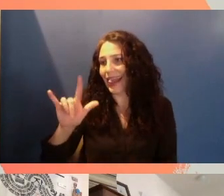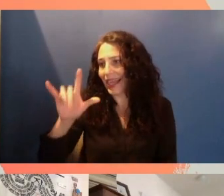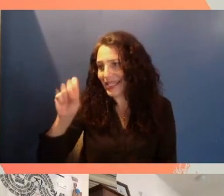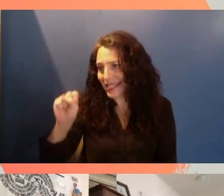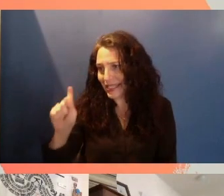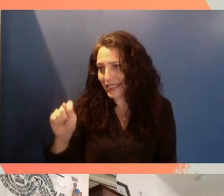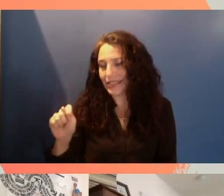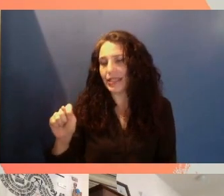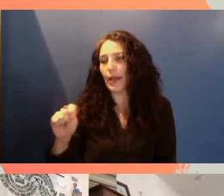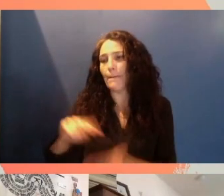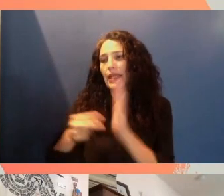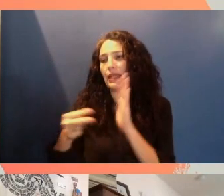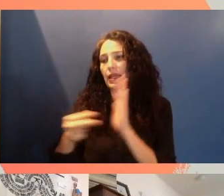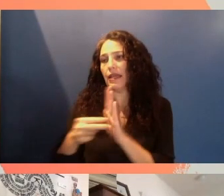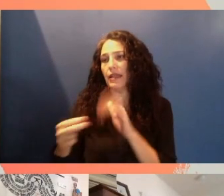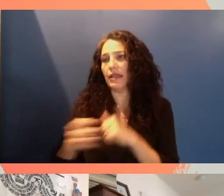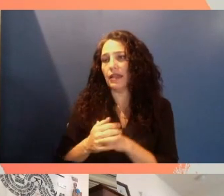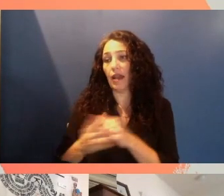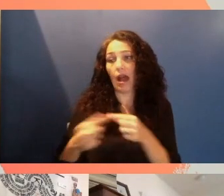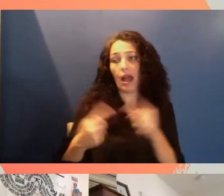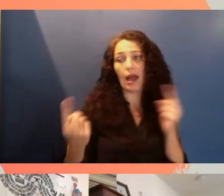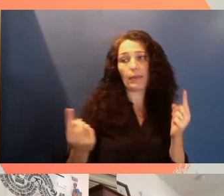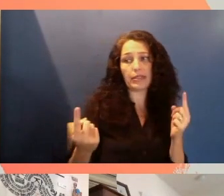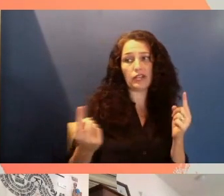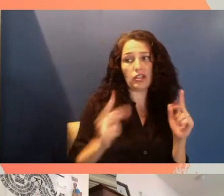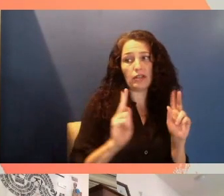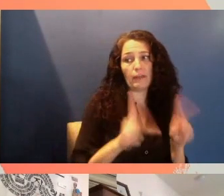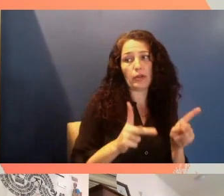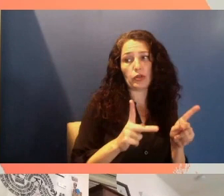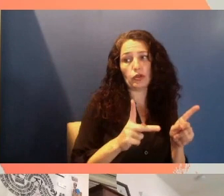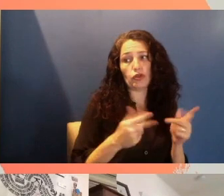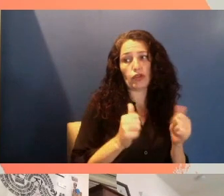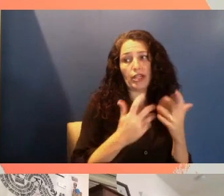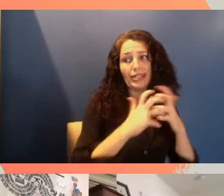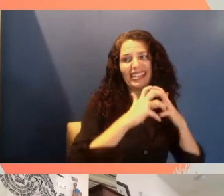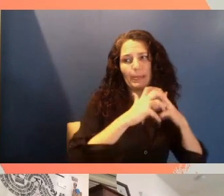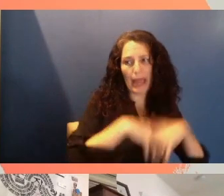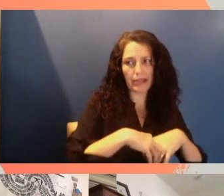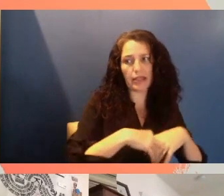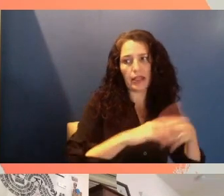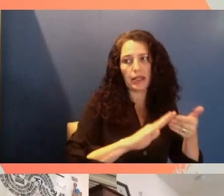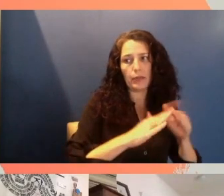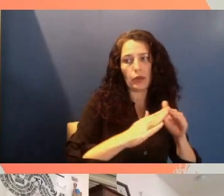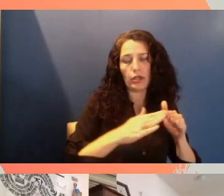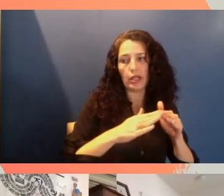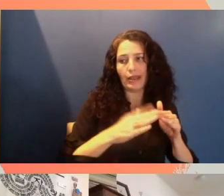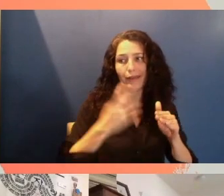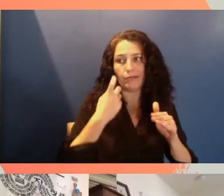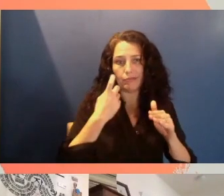in opposition to someone who is trying to dismantle the very community that has been built, right? And did get built.